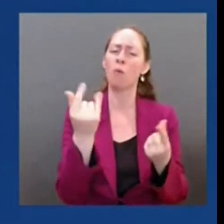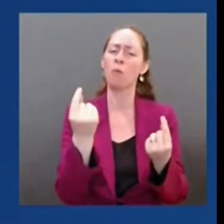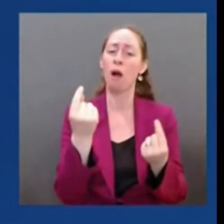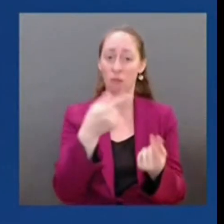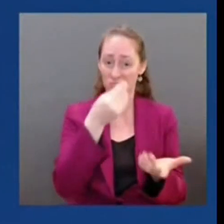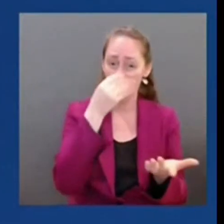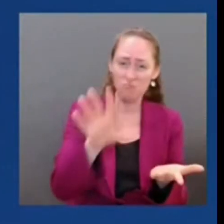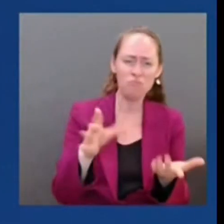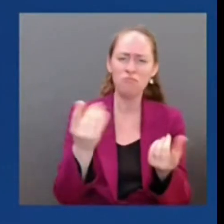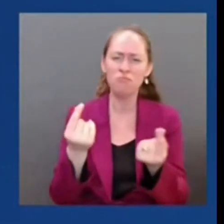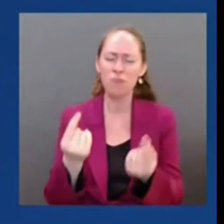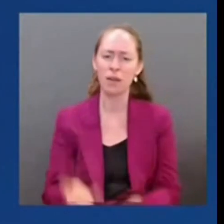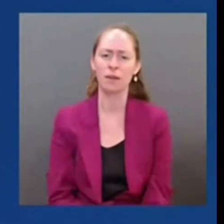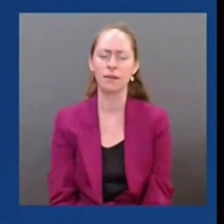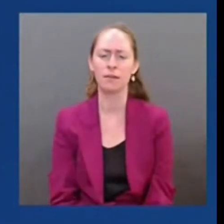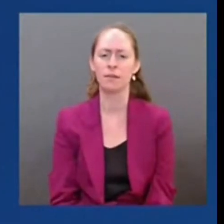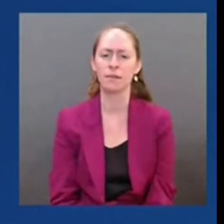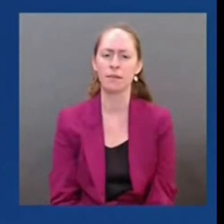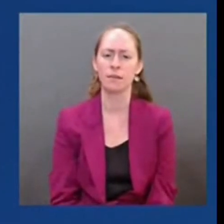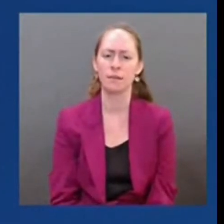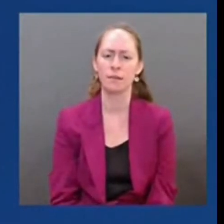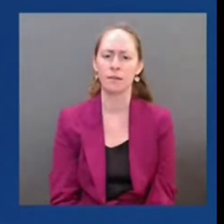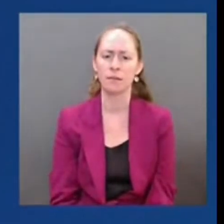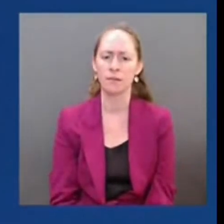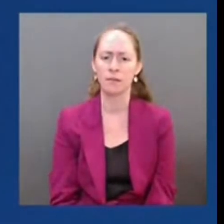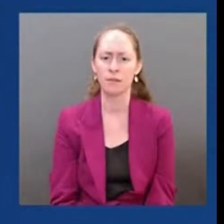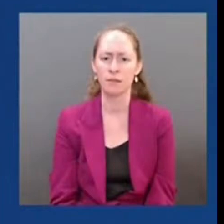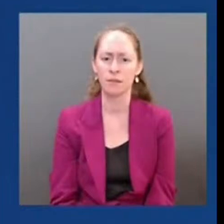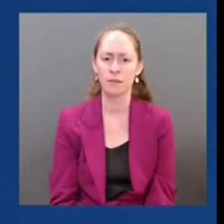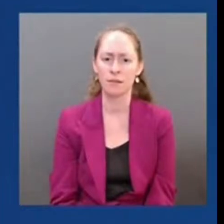I DON'T KNOW IF ANYONE ELSE